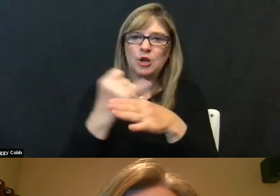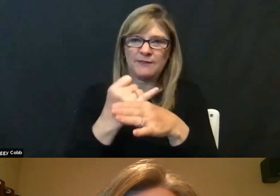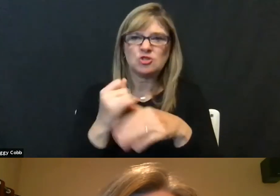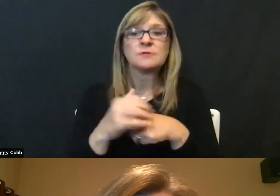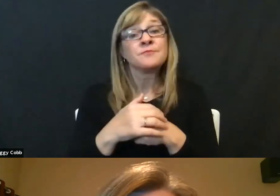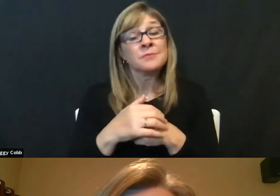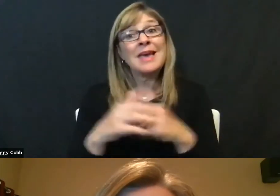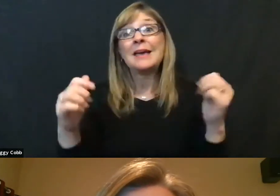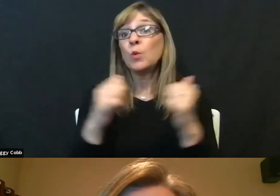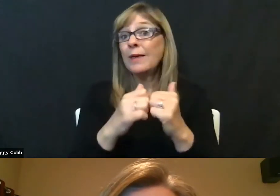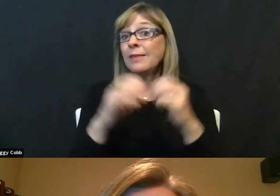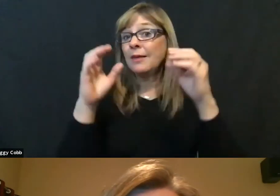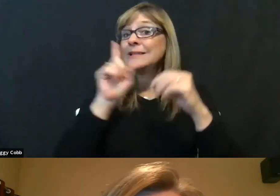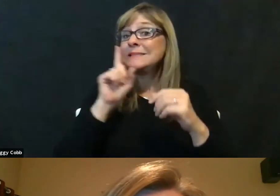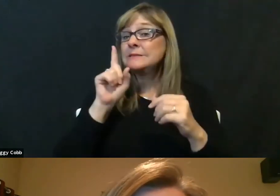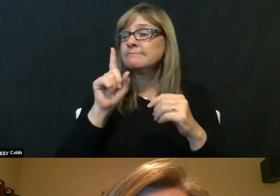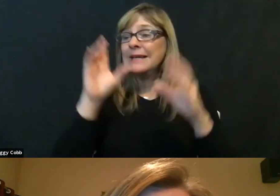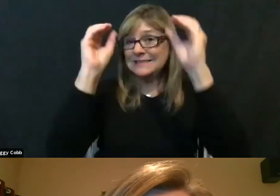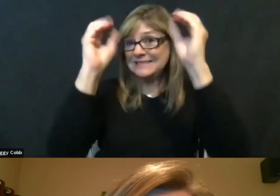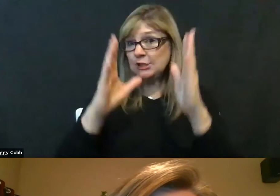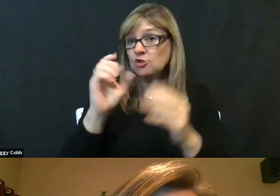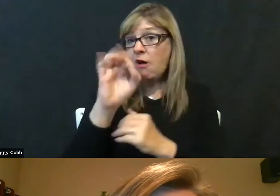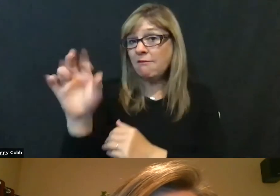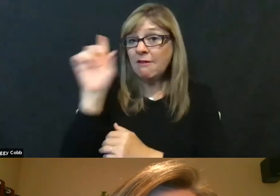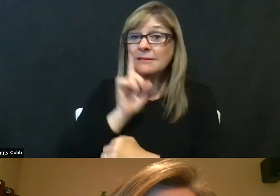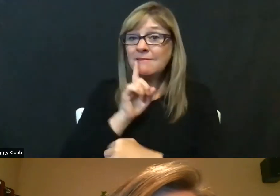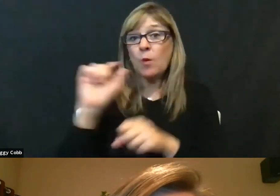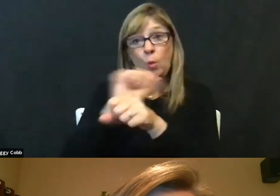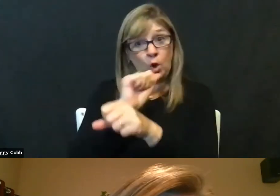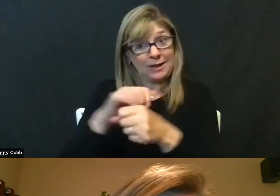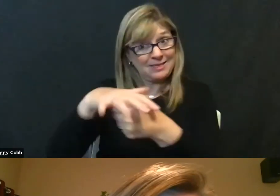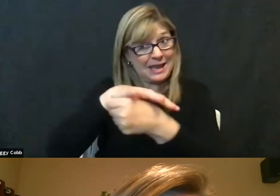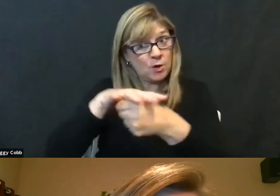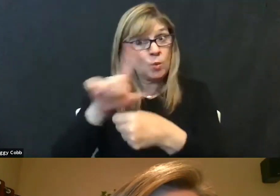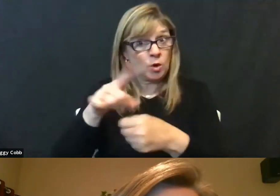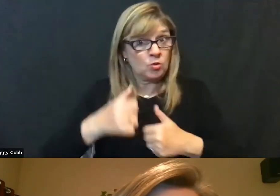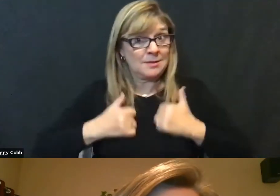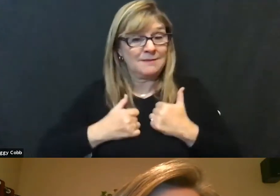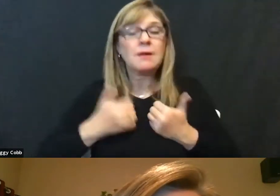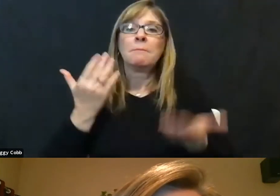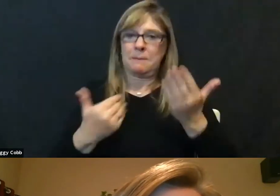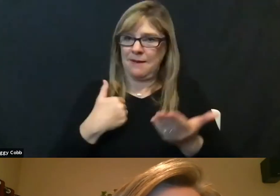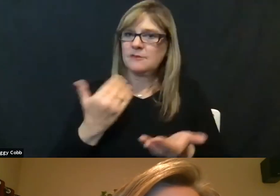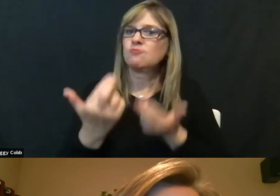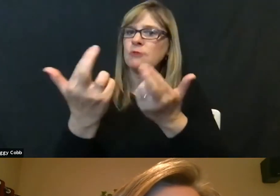of the deaf who is working in the area where you live they may have some recommendations as well